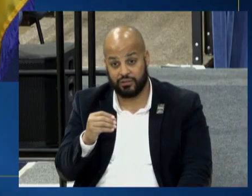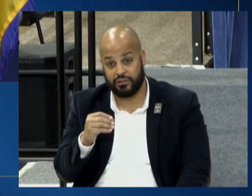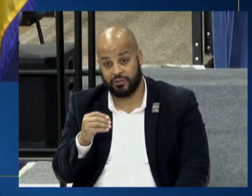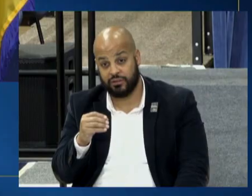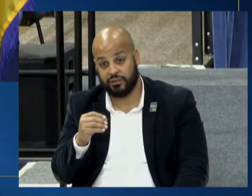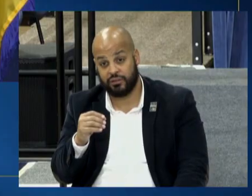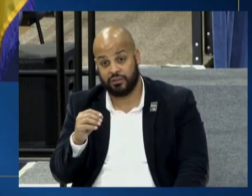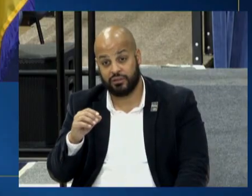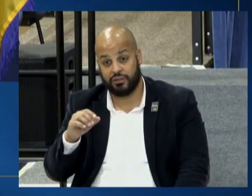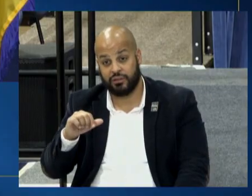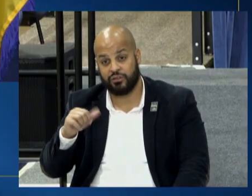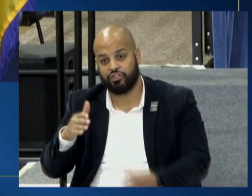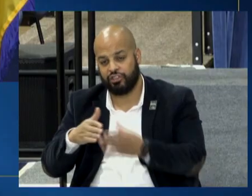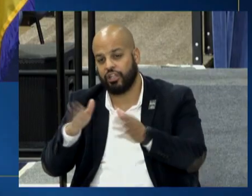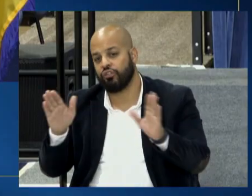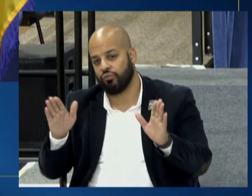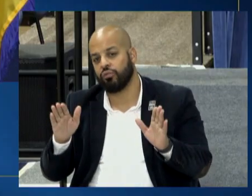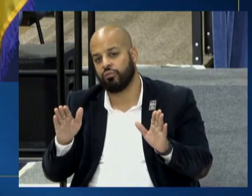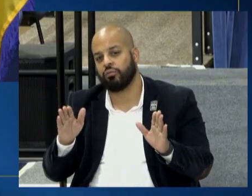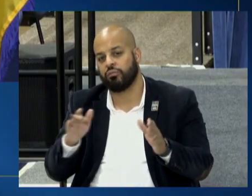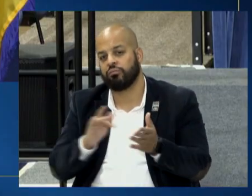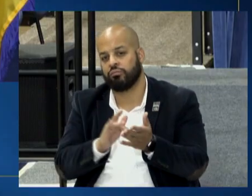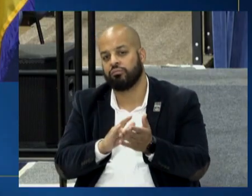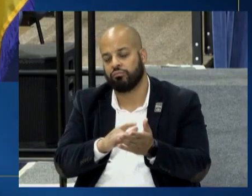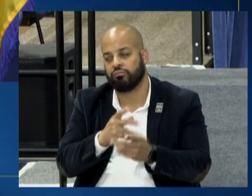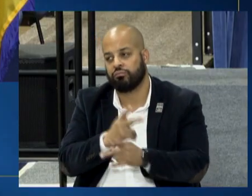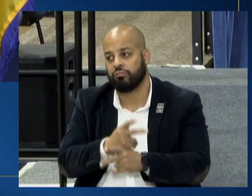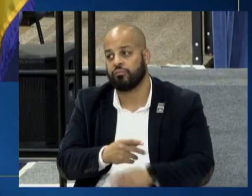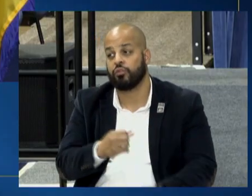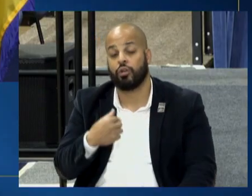Zooming out, we recognize that improving the cancer patient's experience and supporting